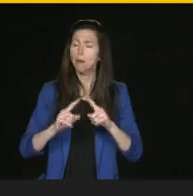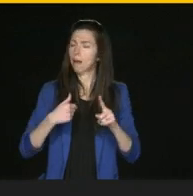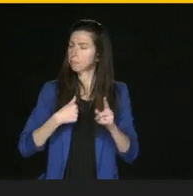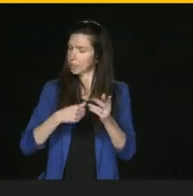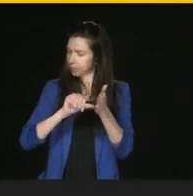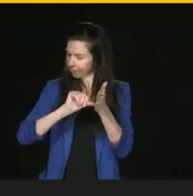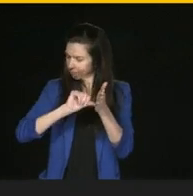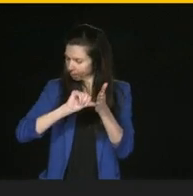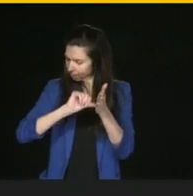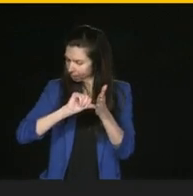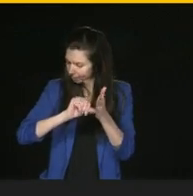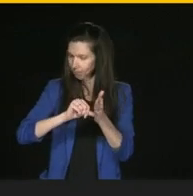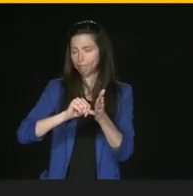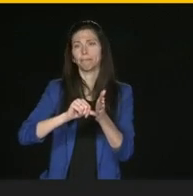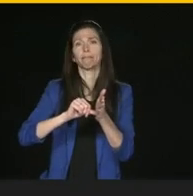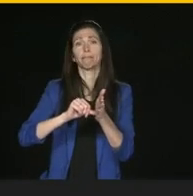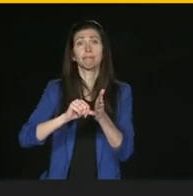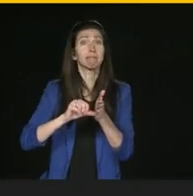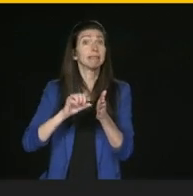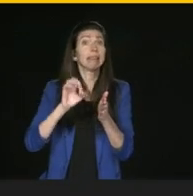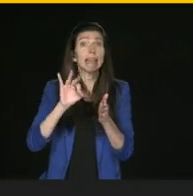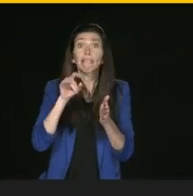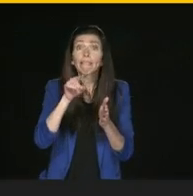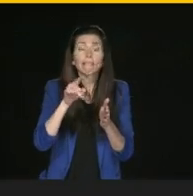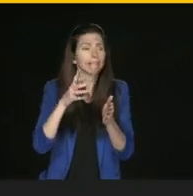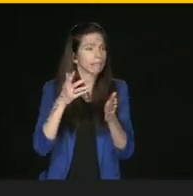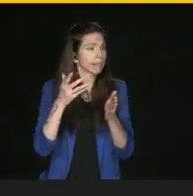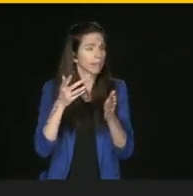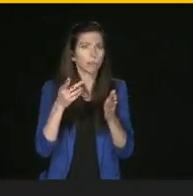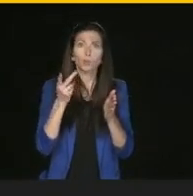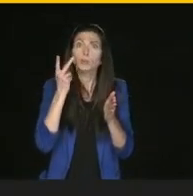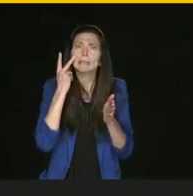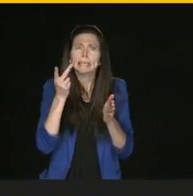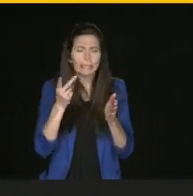WANT TO EMPHASIZE IS THAT EVEN